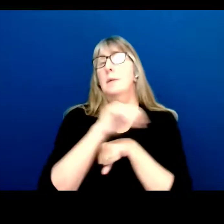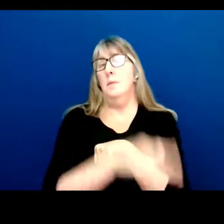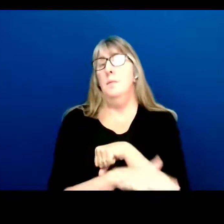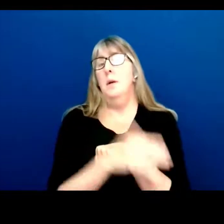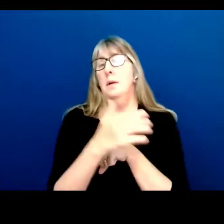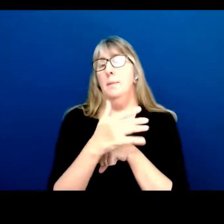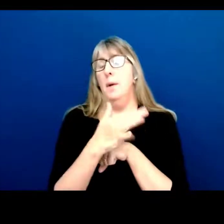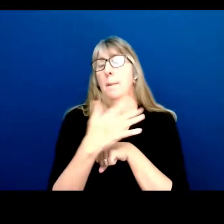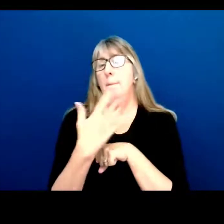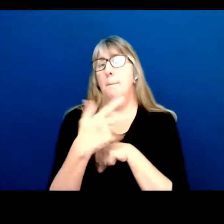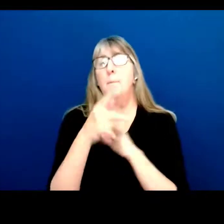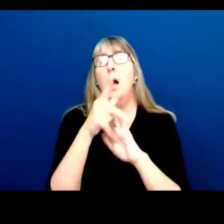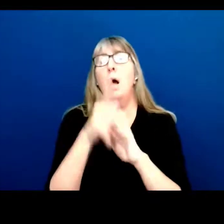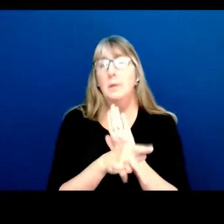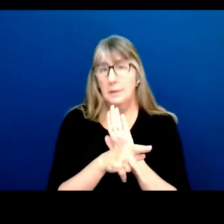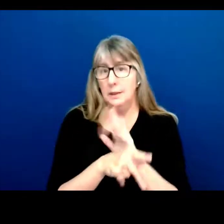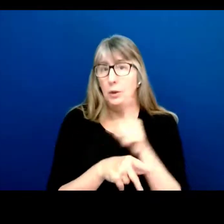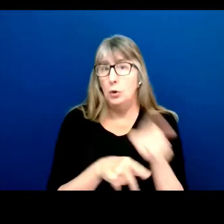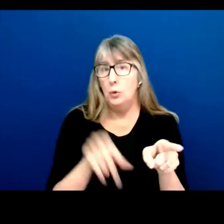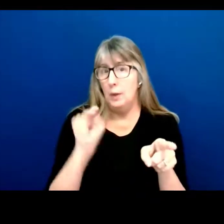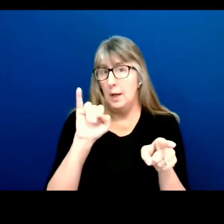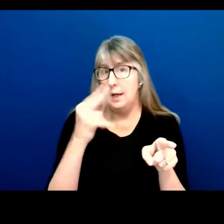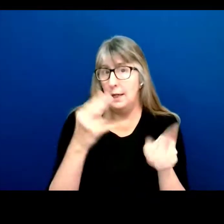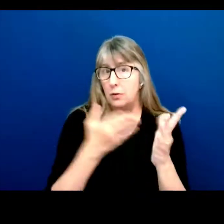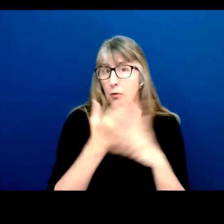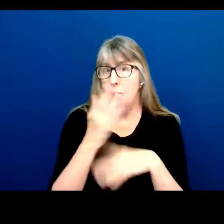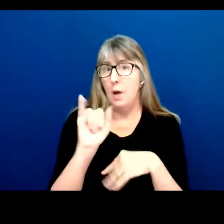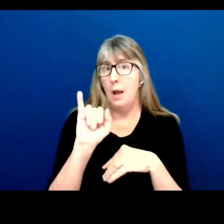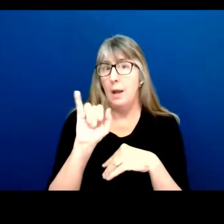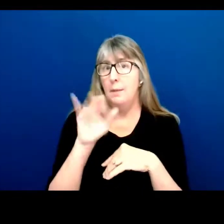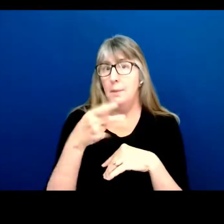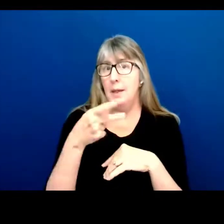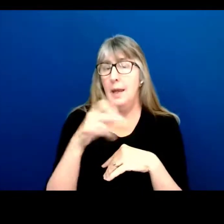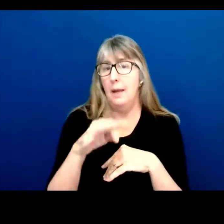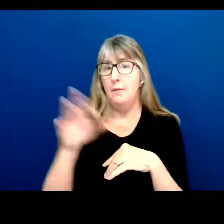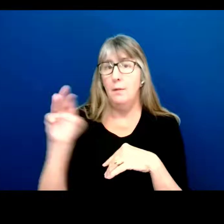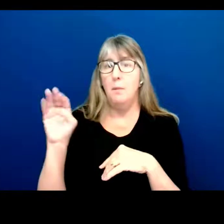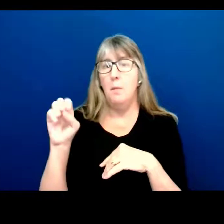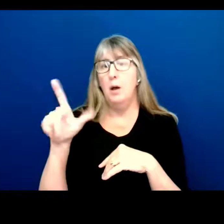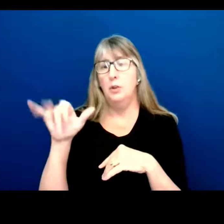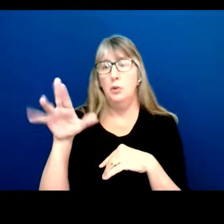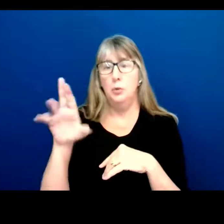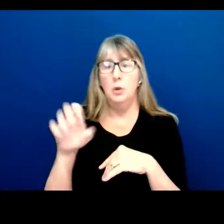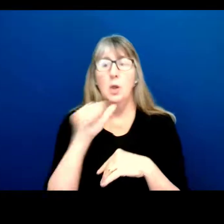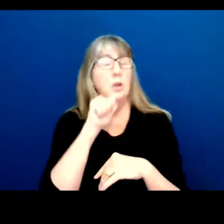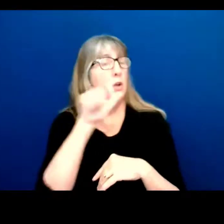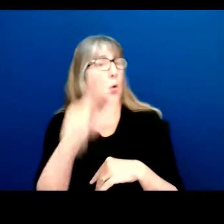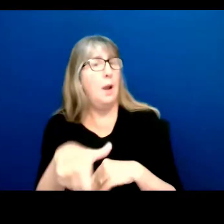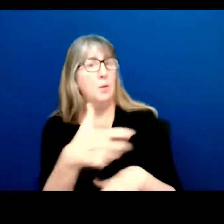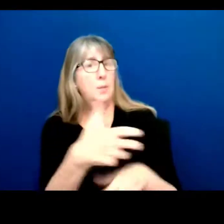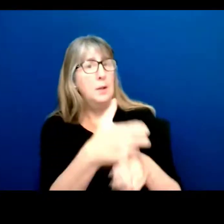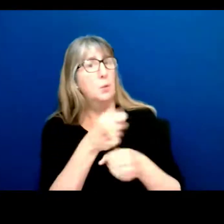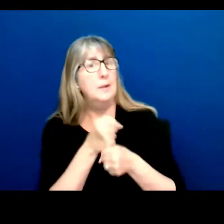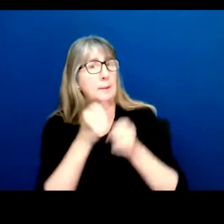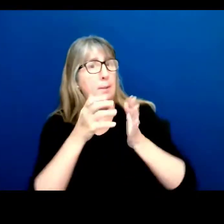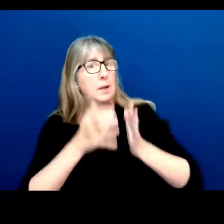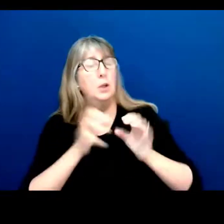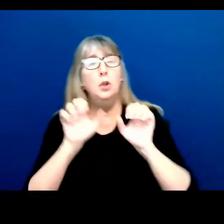a policy to NIH through the IPF Module. So, you don't have to be a recipient. You can be an applicant.